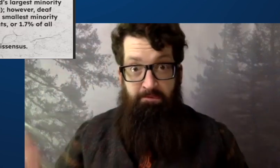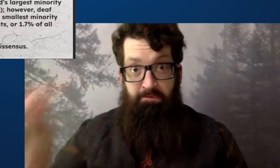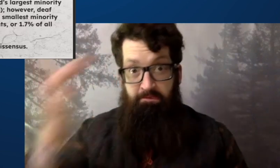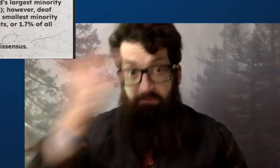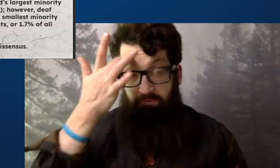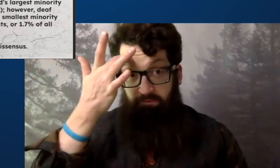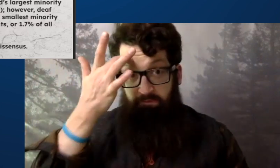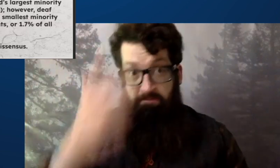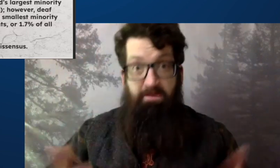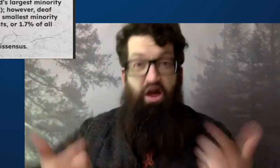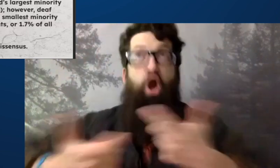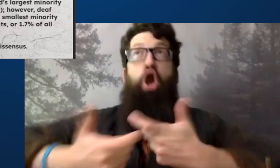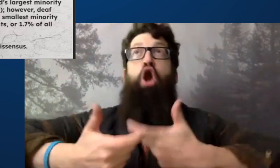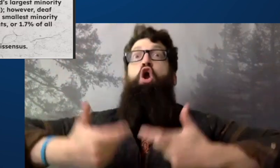20%.